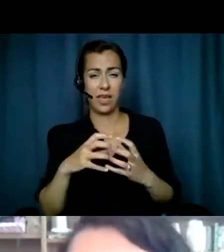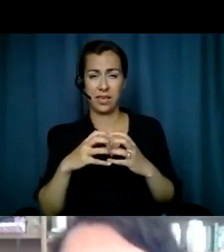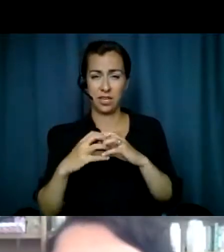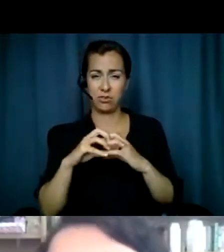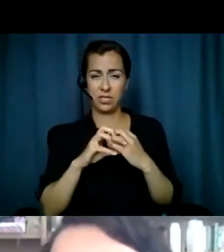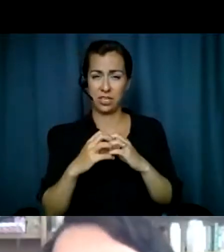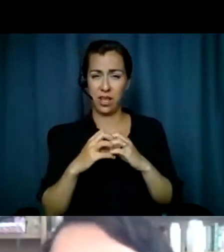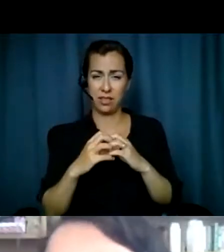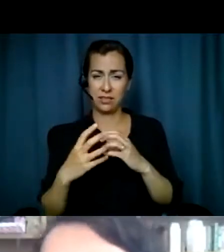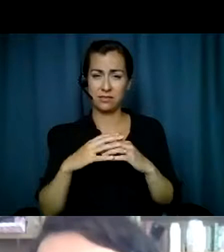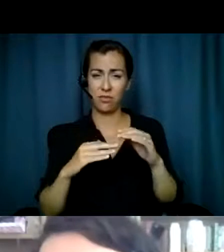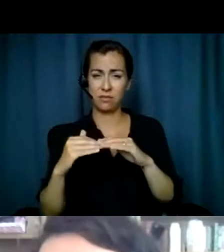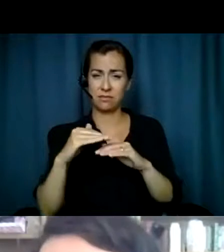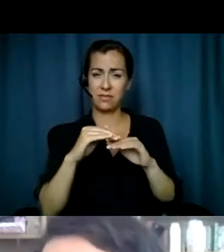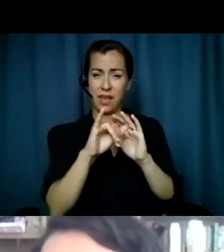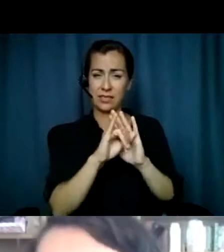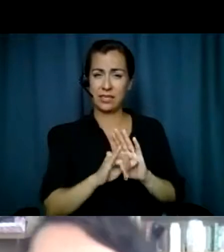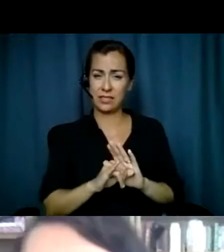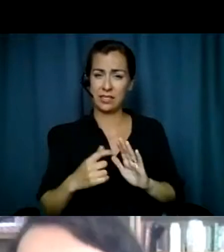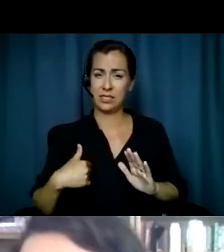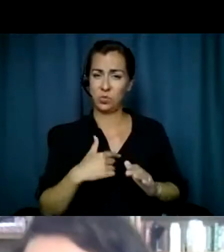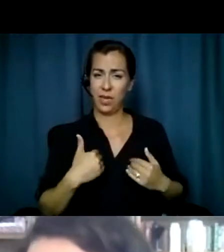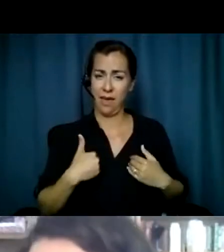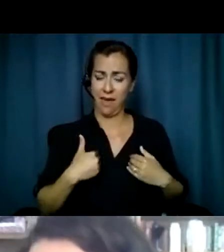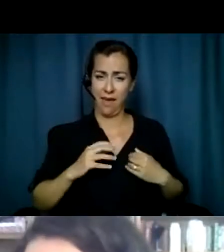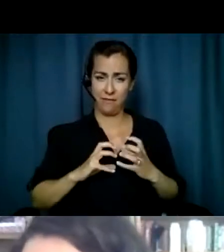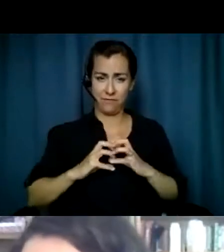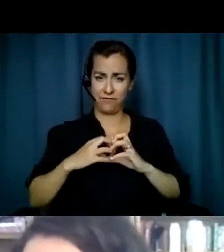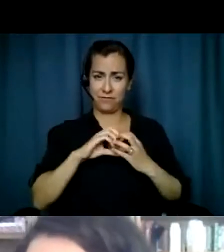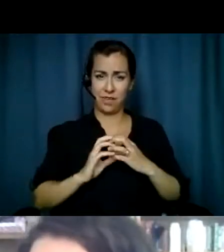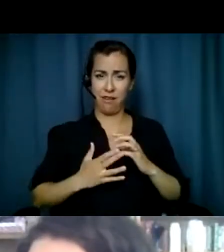We don't have enough leaders that are people of color, and we